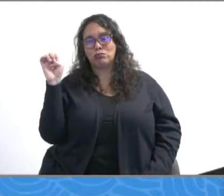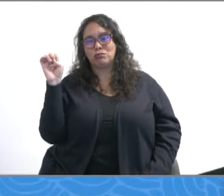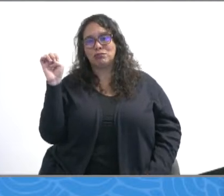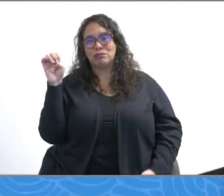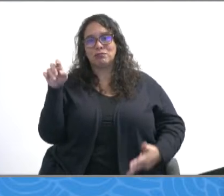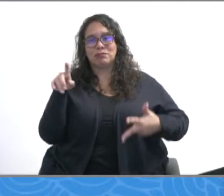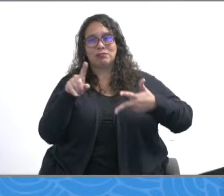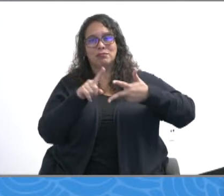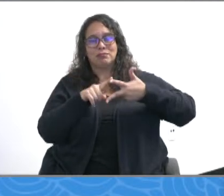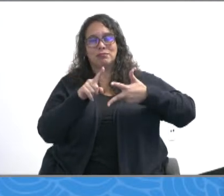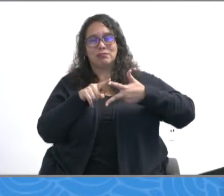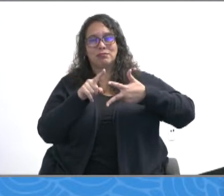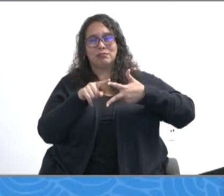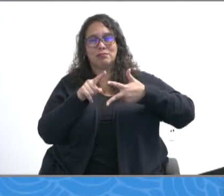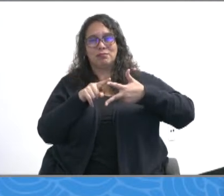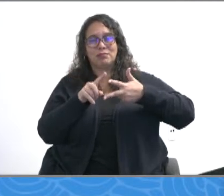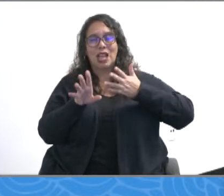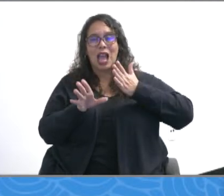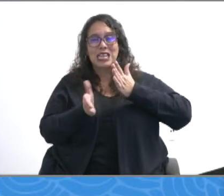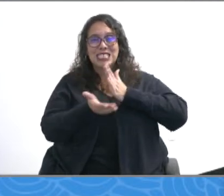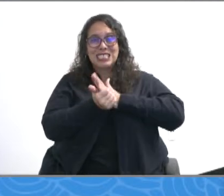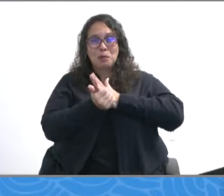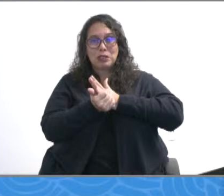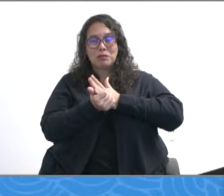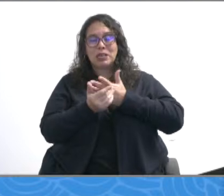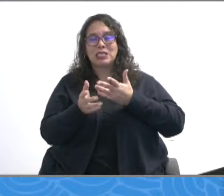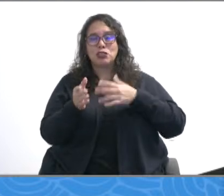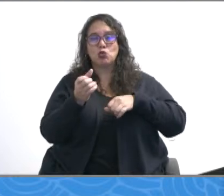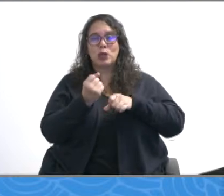Second, we have a supplement to the annual update,